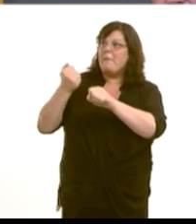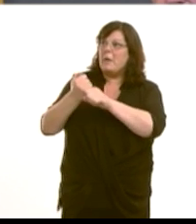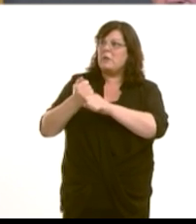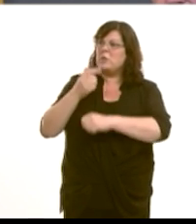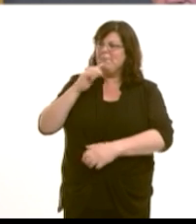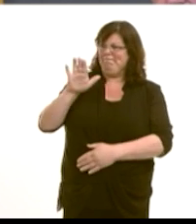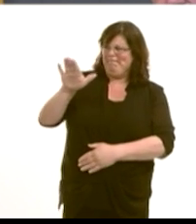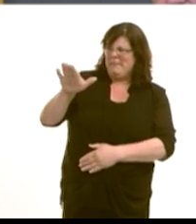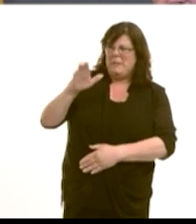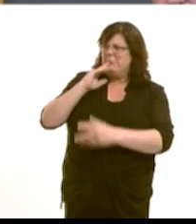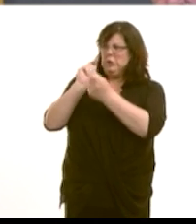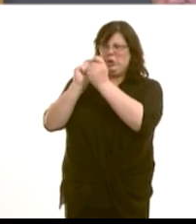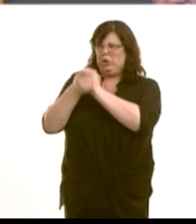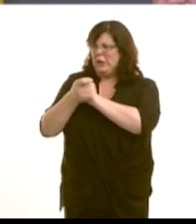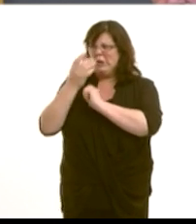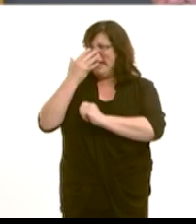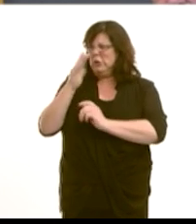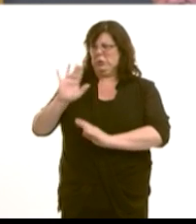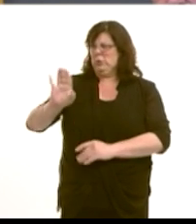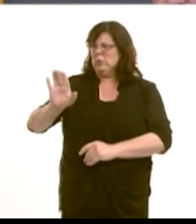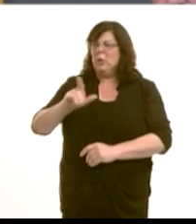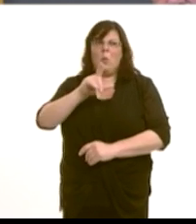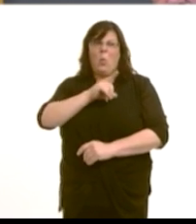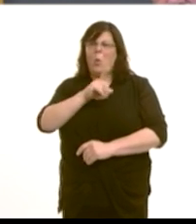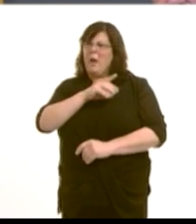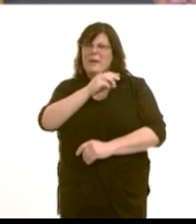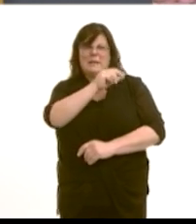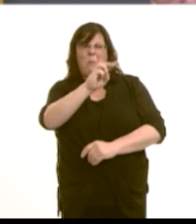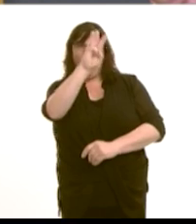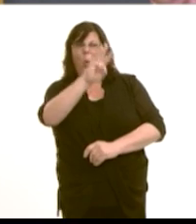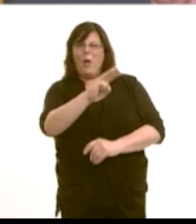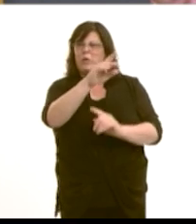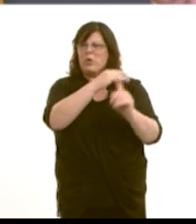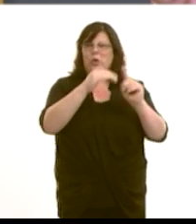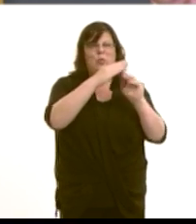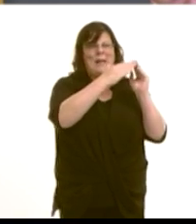against this change, which is already resulting in some Welsh social housing bodies questioning